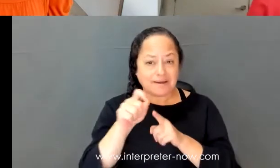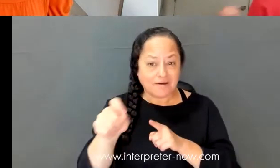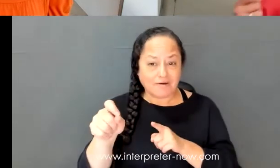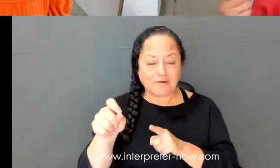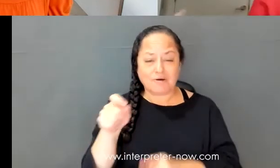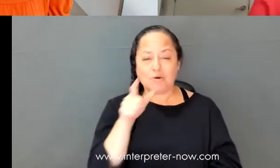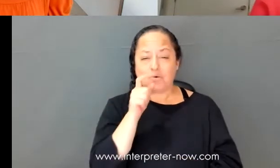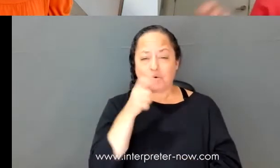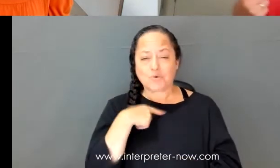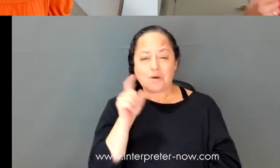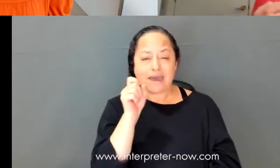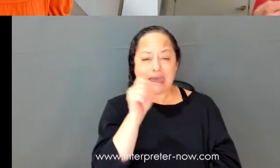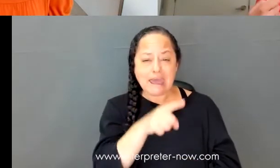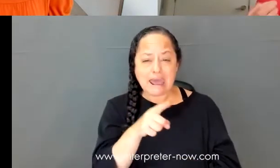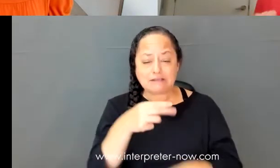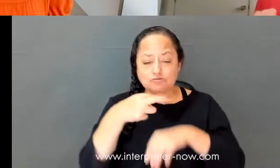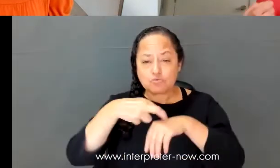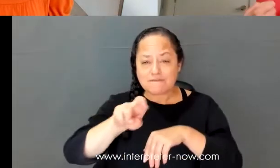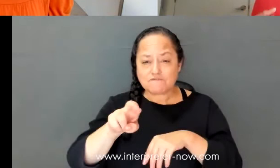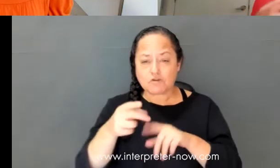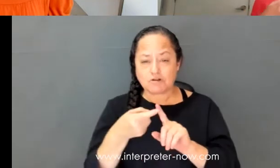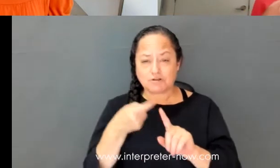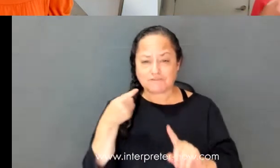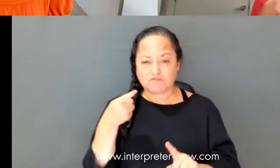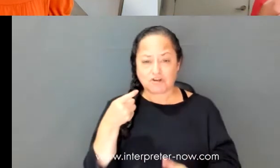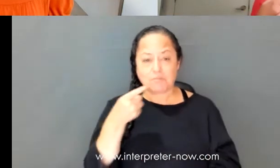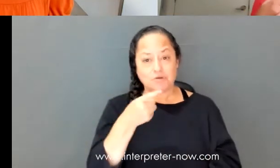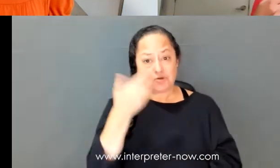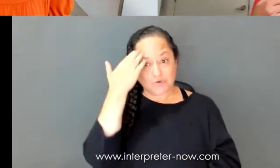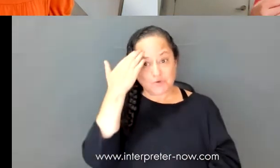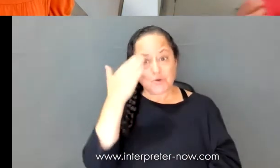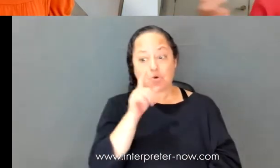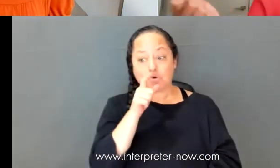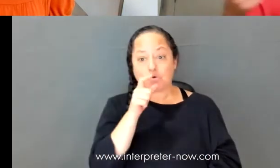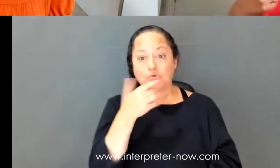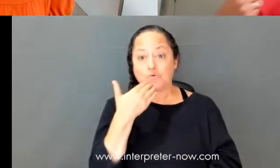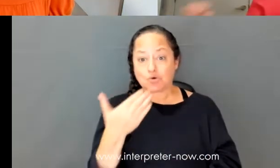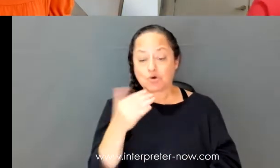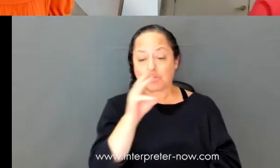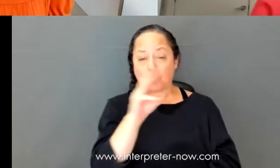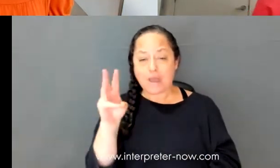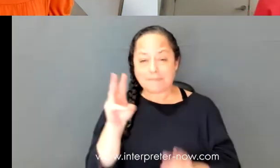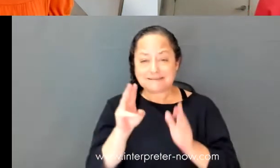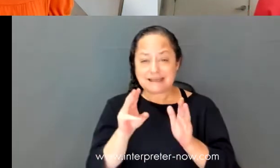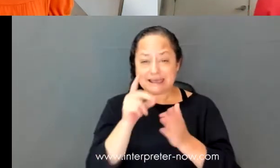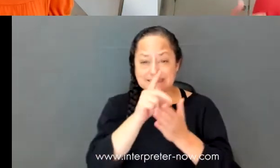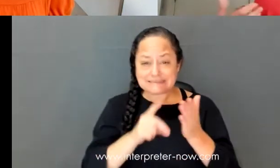Who do I ask for referrals from? "Hey, do you know a good website designer?" Right? Like, who do I ask referrals from?